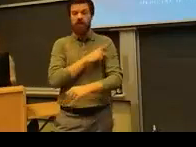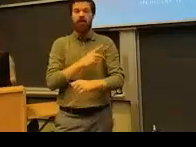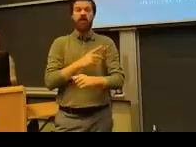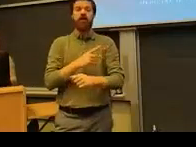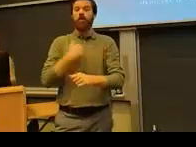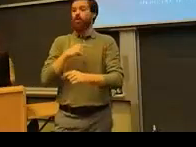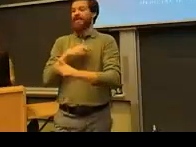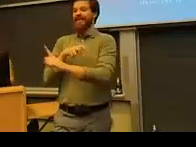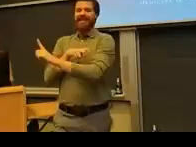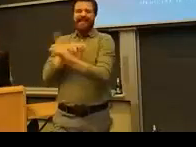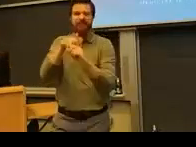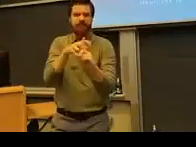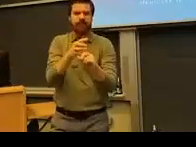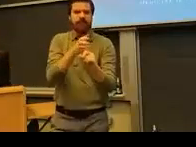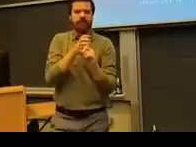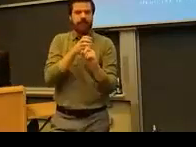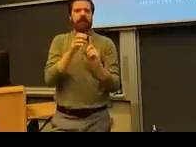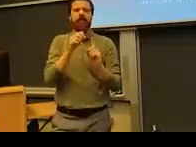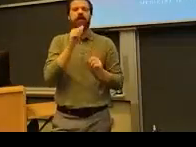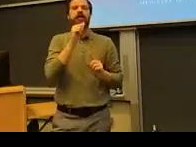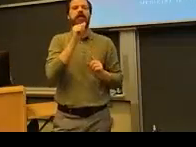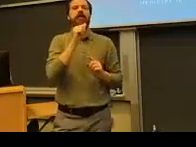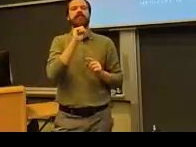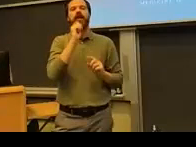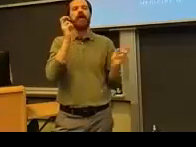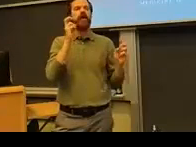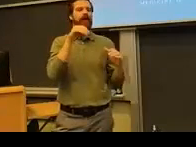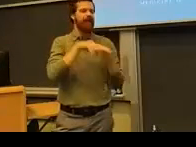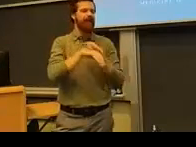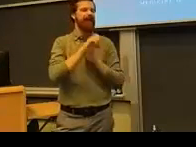a time they're not necessarily coming in to the Mercy Department to focus on their substance